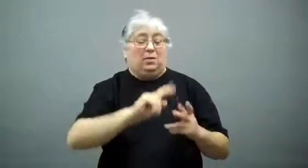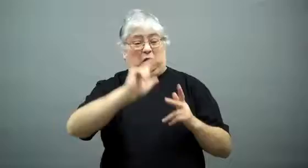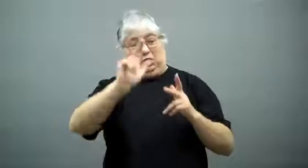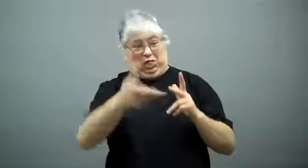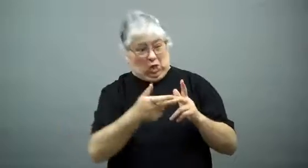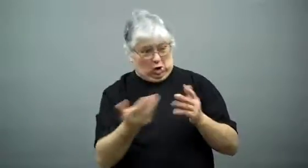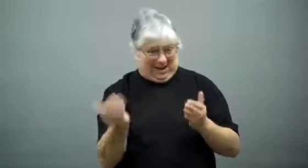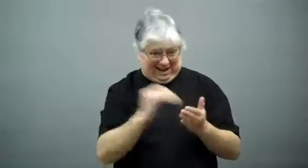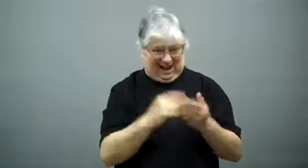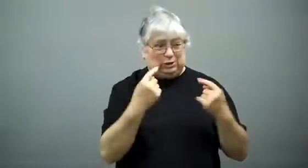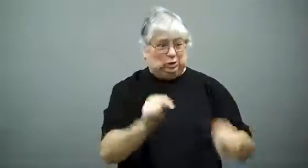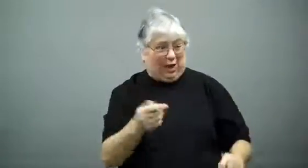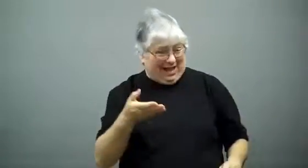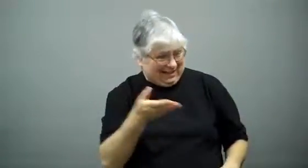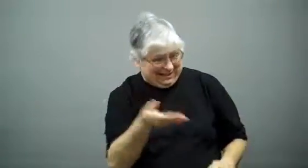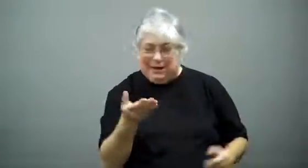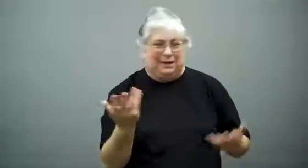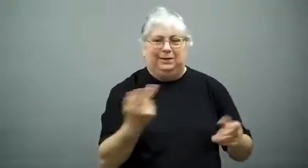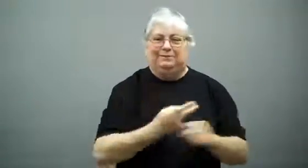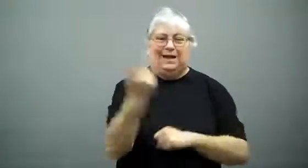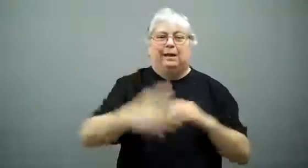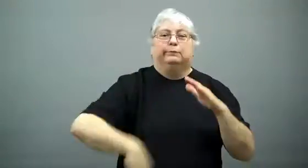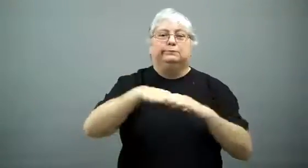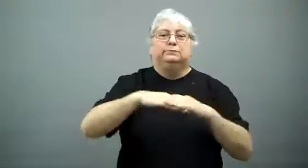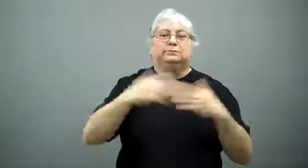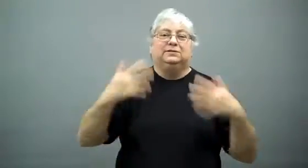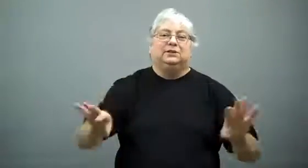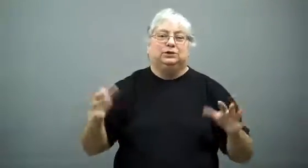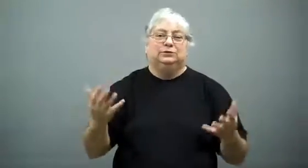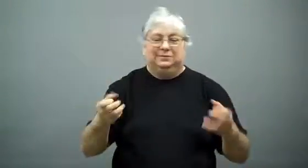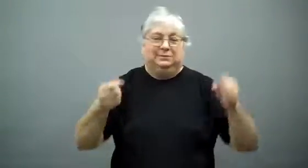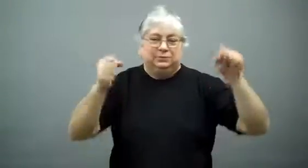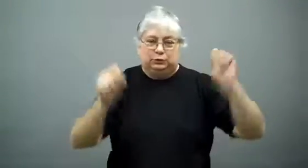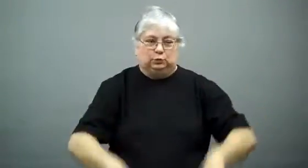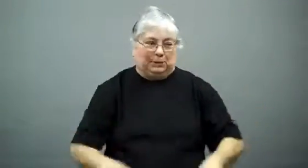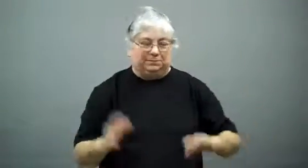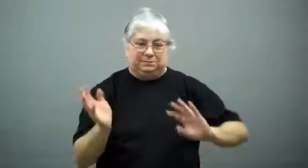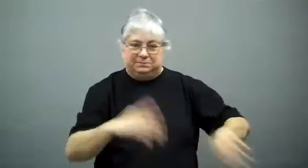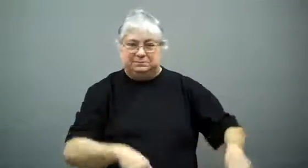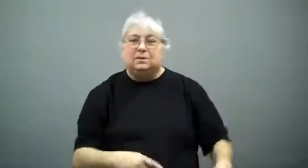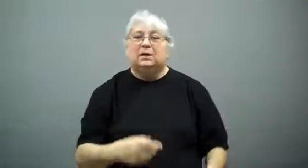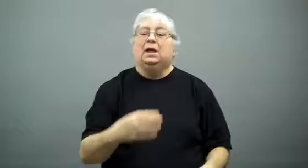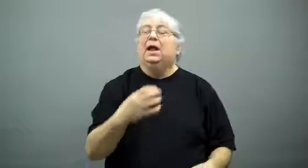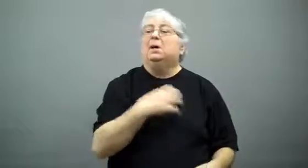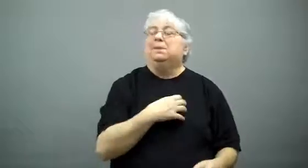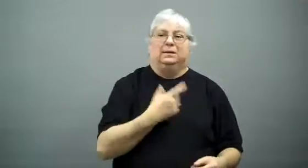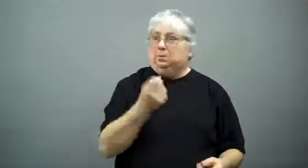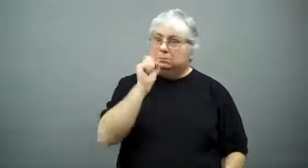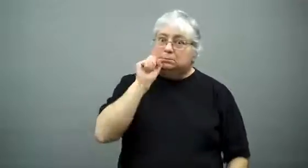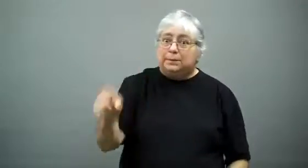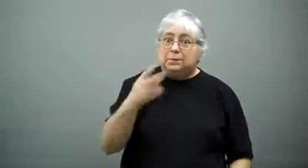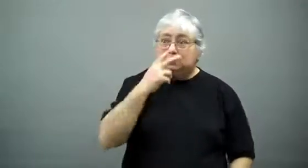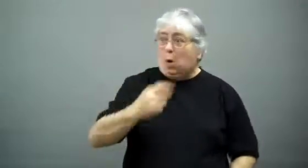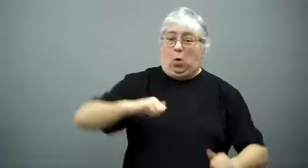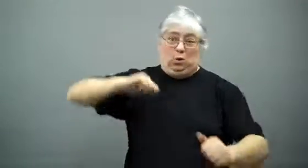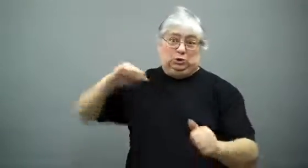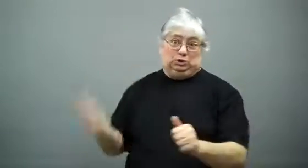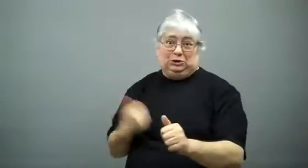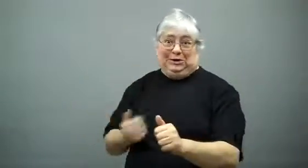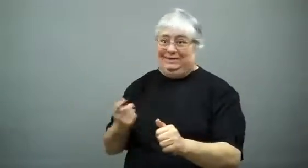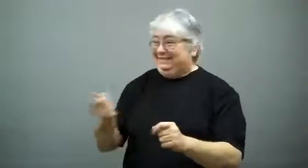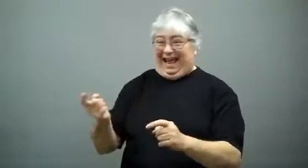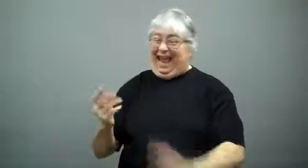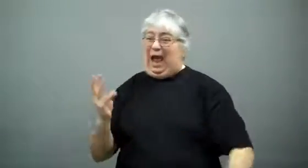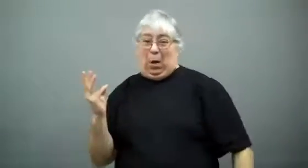The third attempt failed as the card had reached the daily limit.